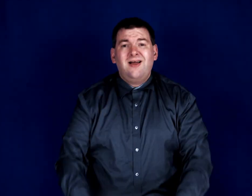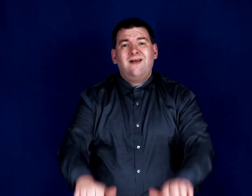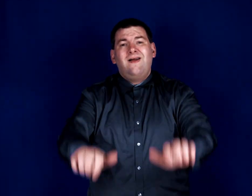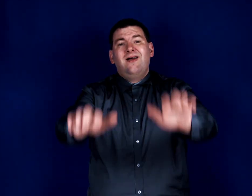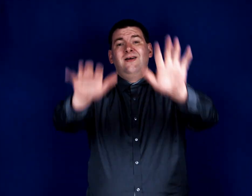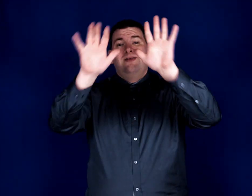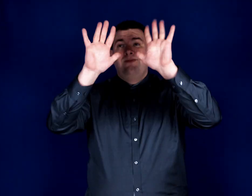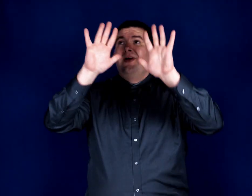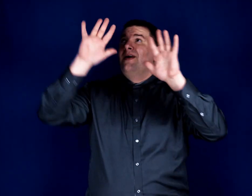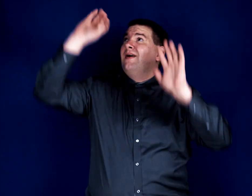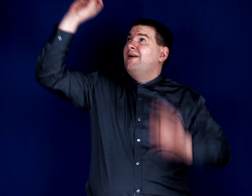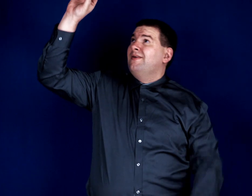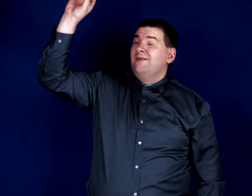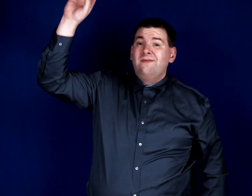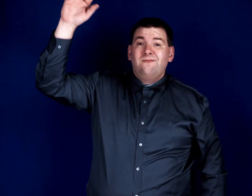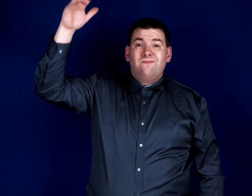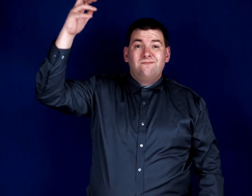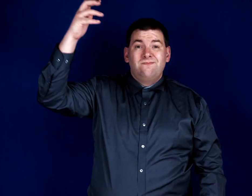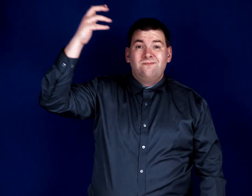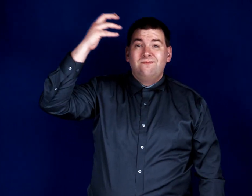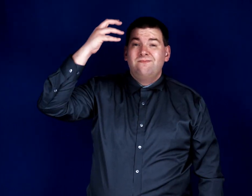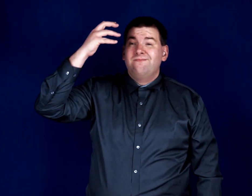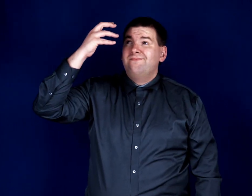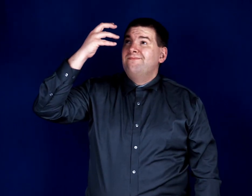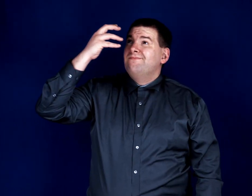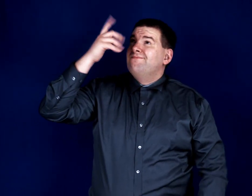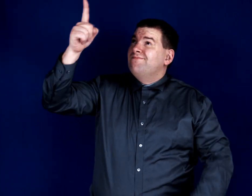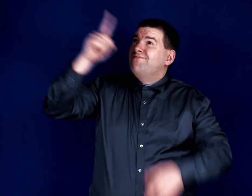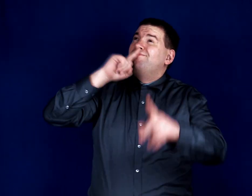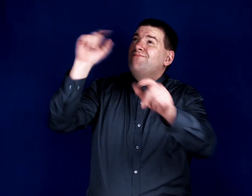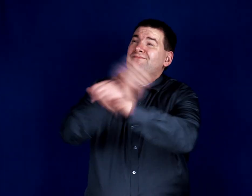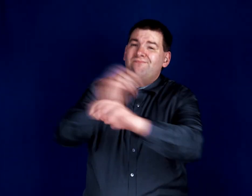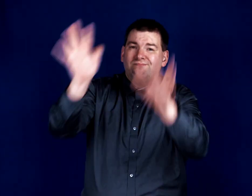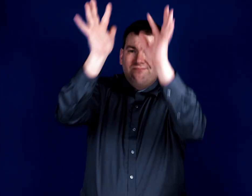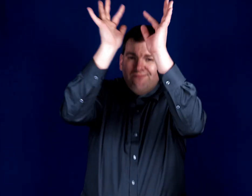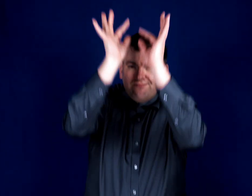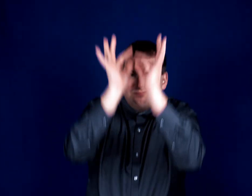Sacrifice of grace, you are worthy